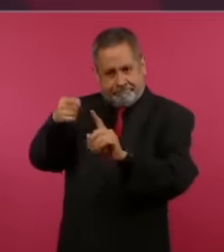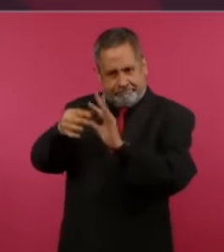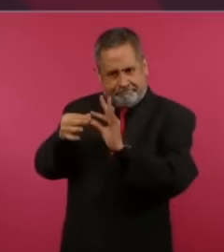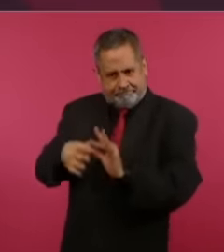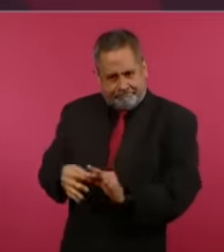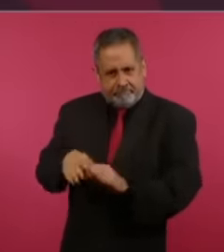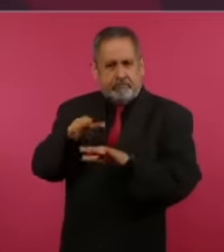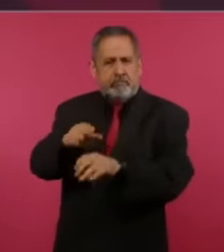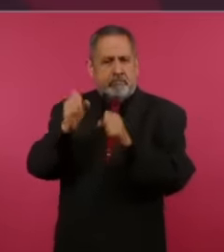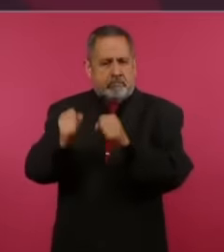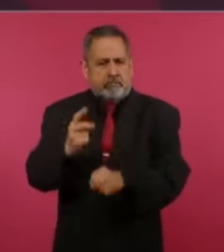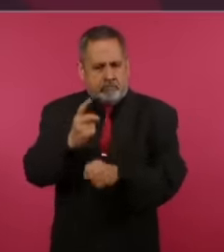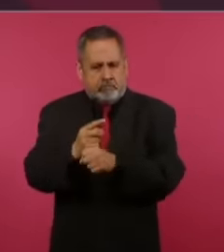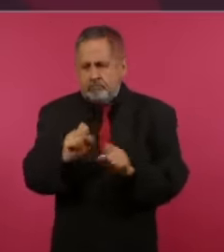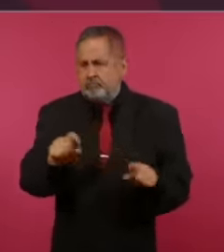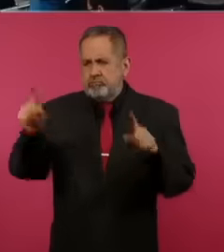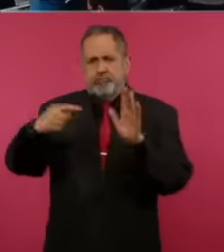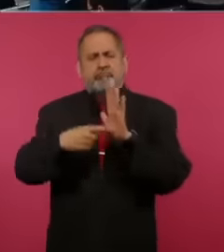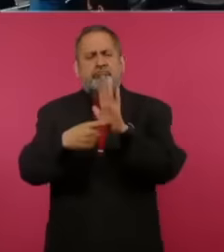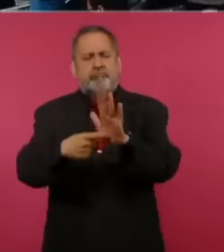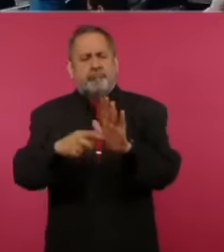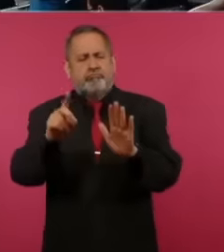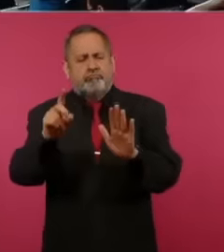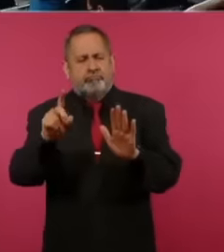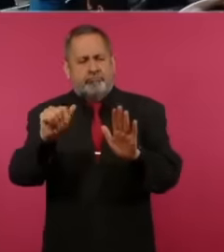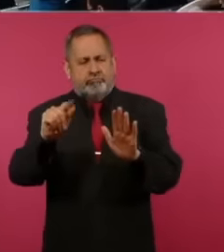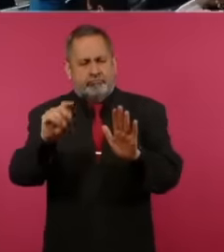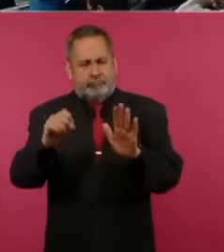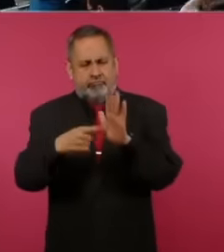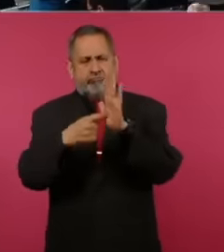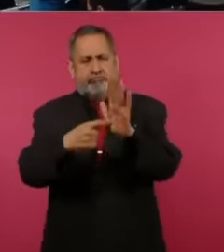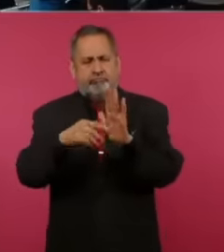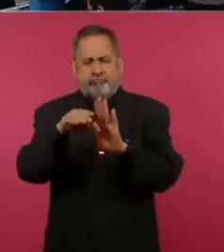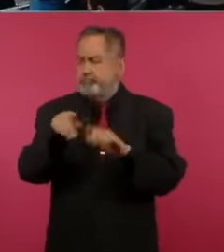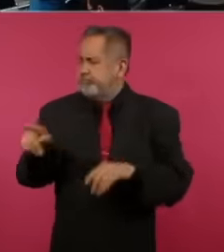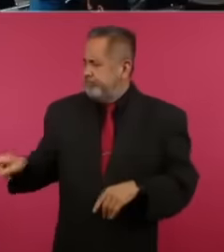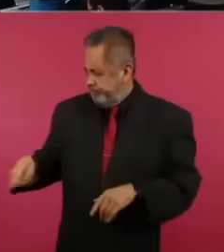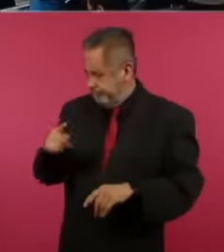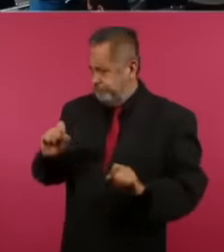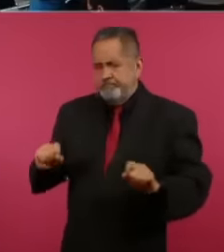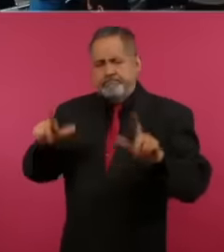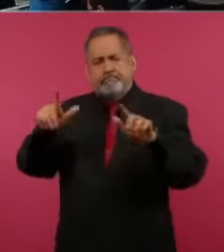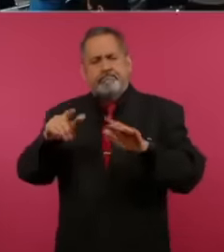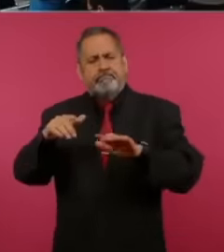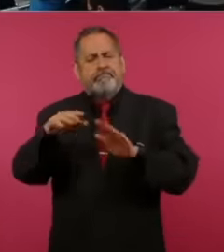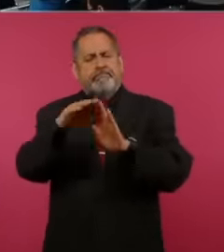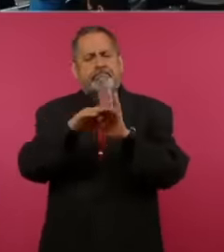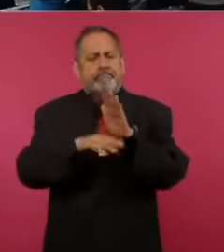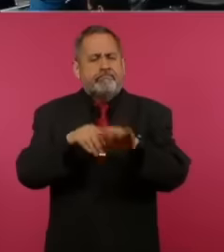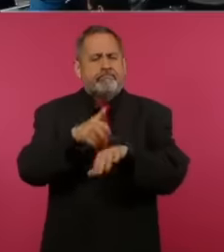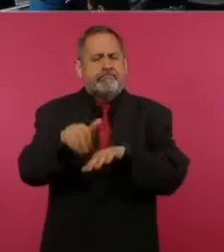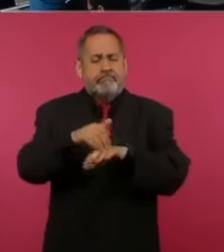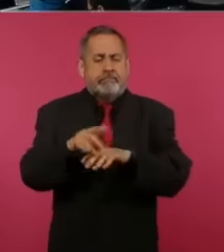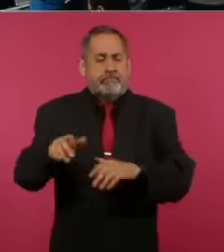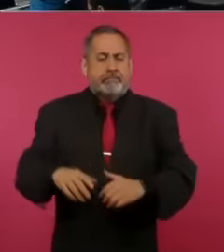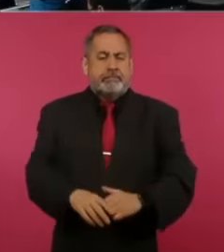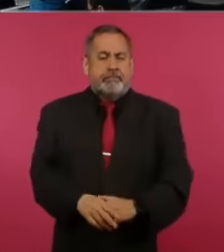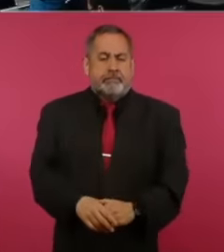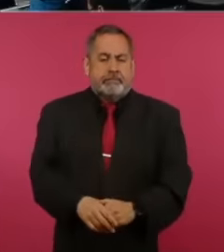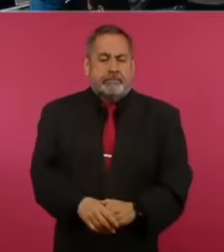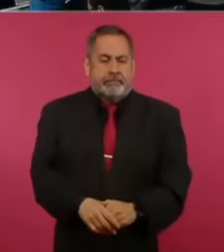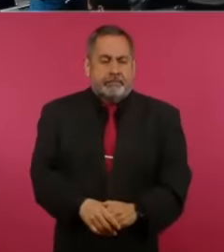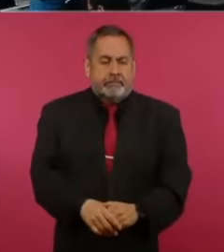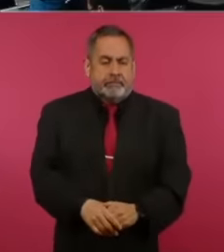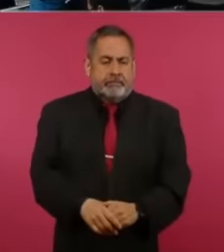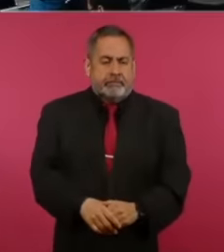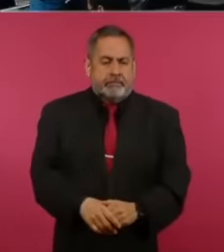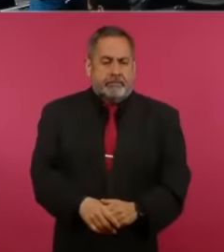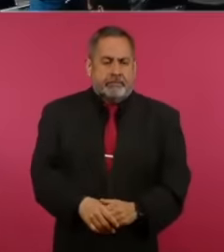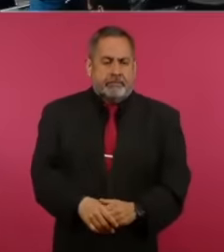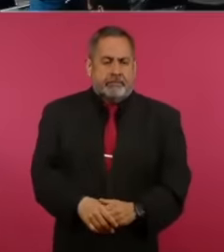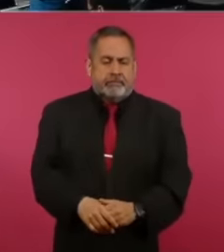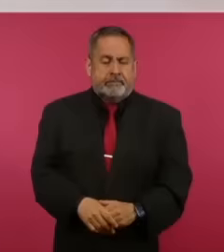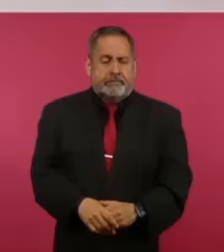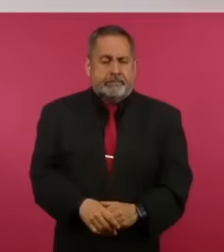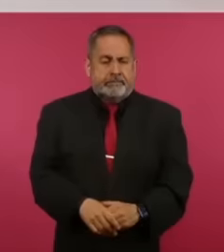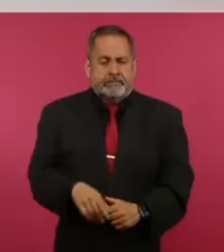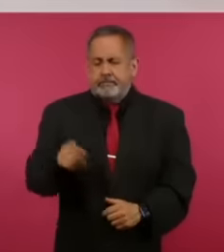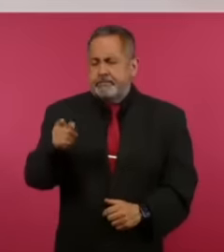with security Look at the data Why don't you put the data Yes but no Only the